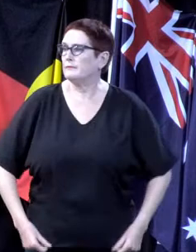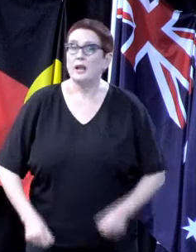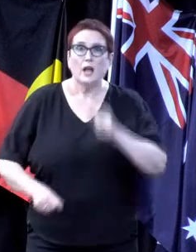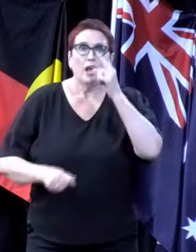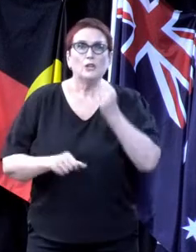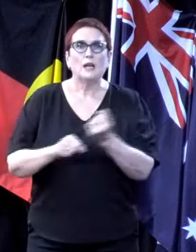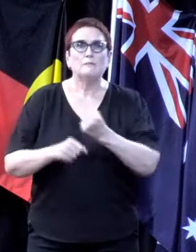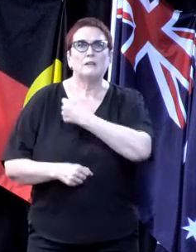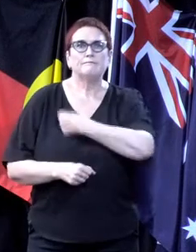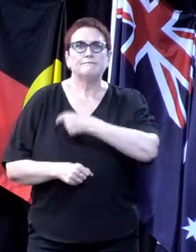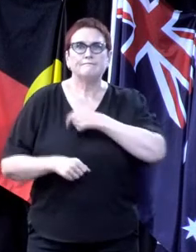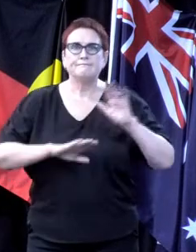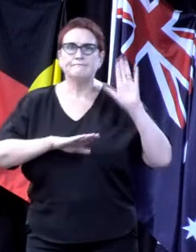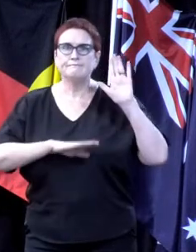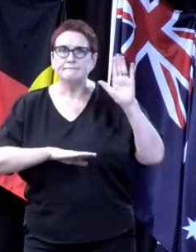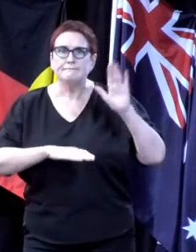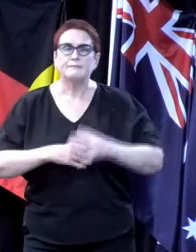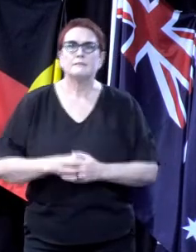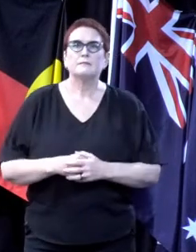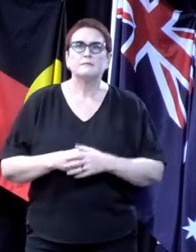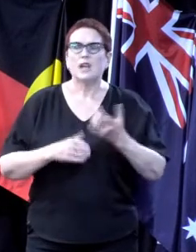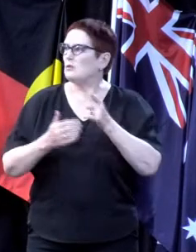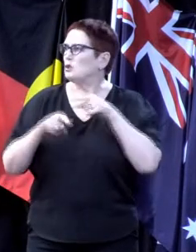You can just follow the instructions of the associate, thank you.